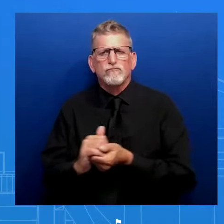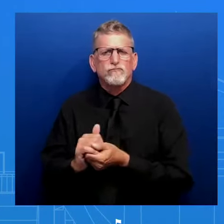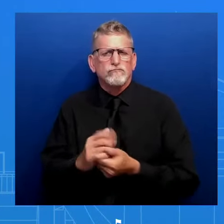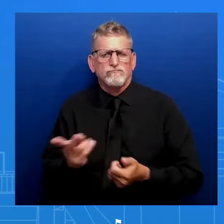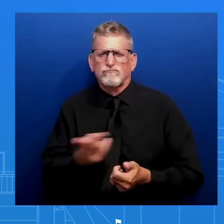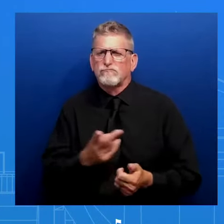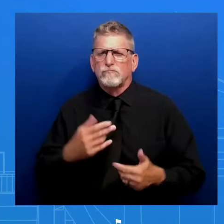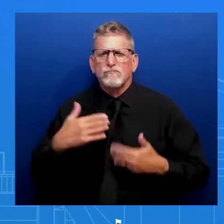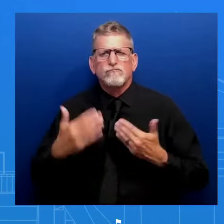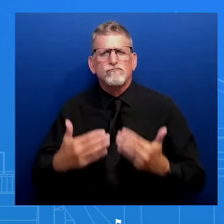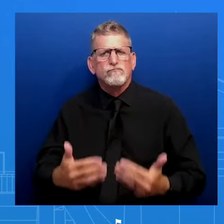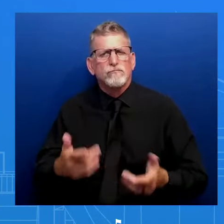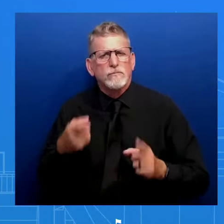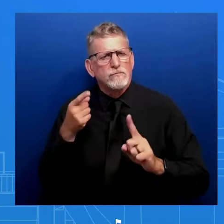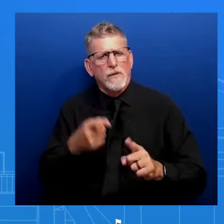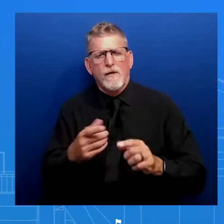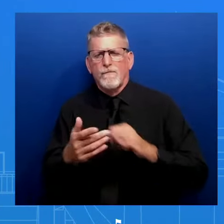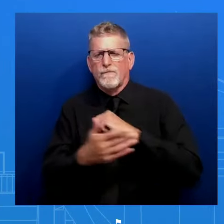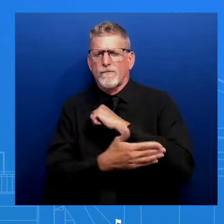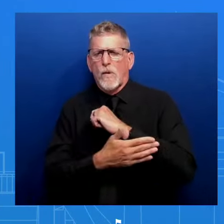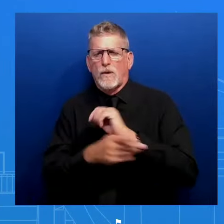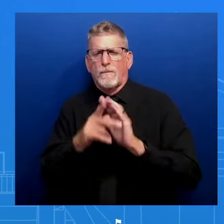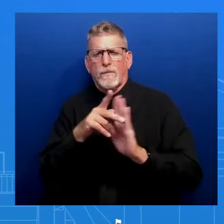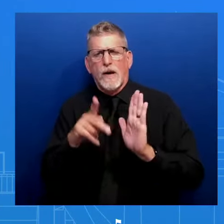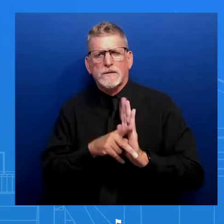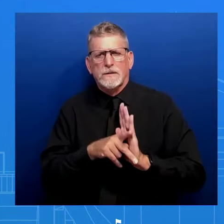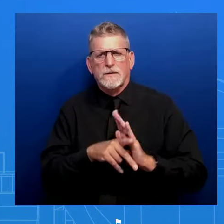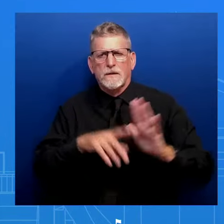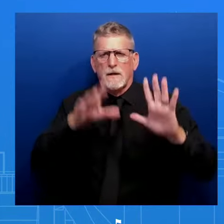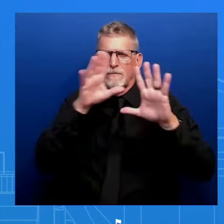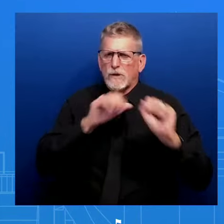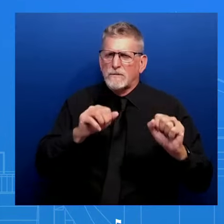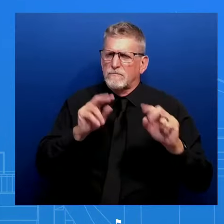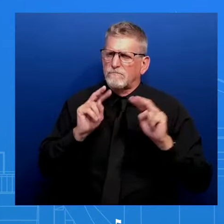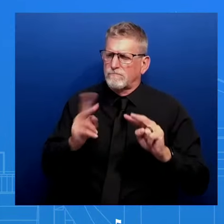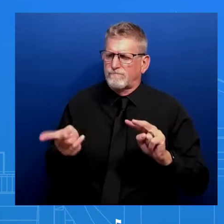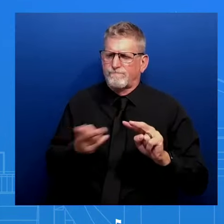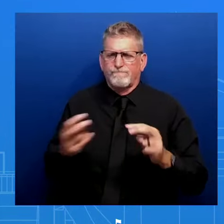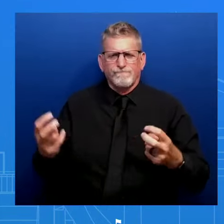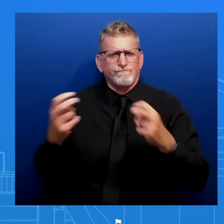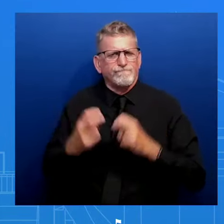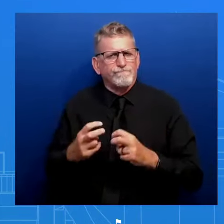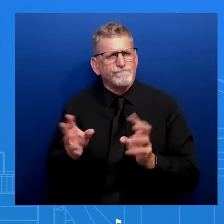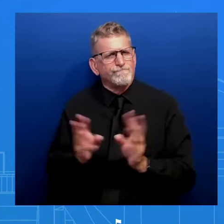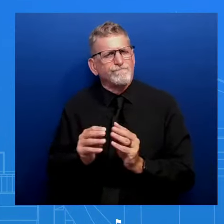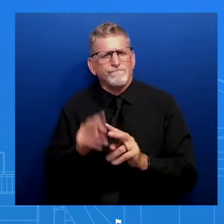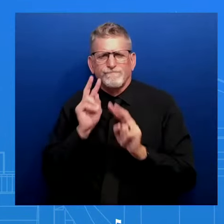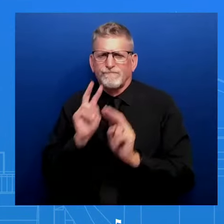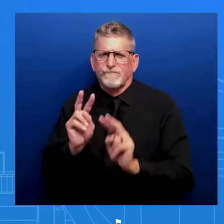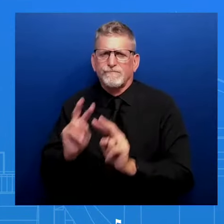And again, the President is looking forward to this visit. The Press: I wanted to ask also about the visit with the Prime Minister tomorrow.